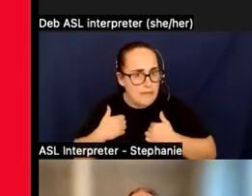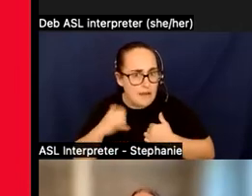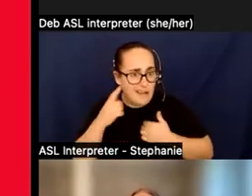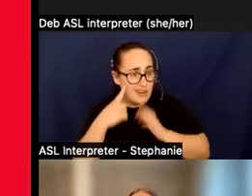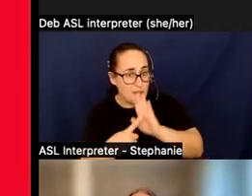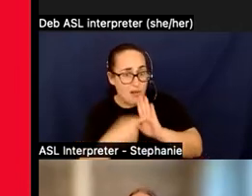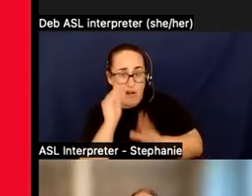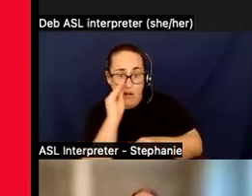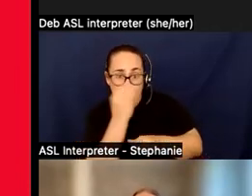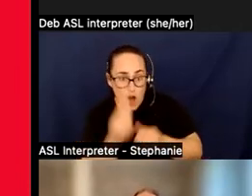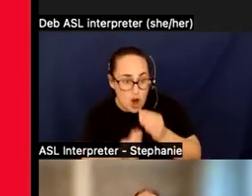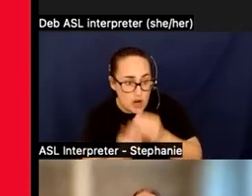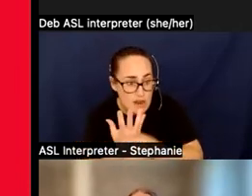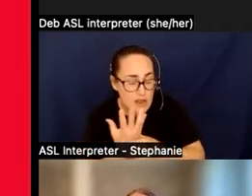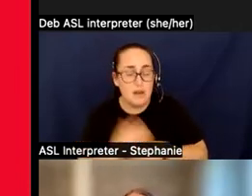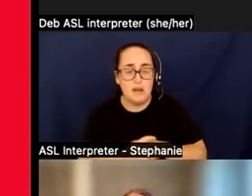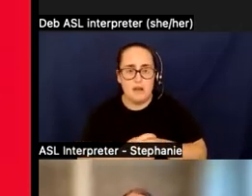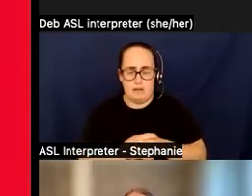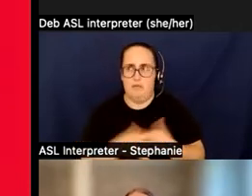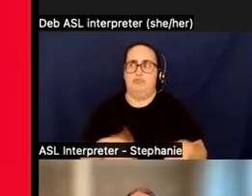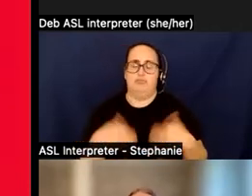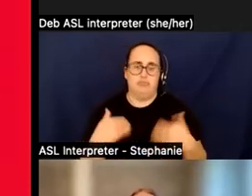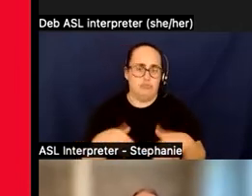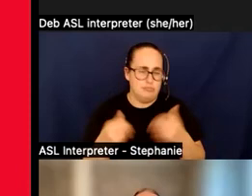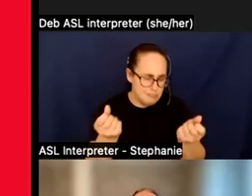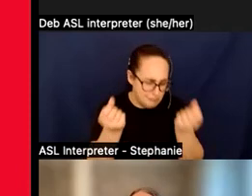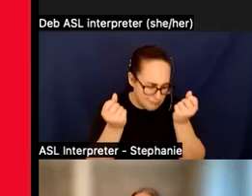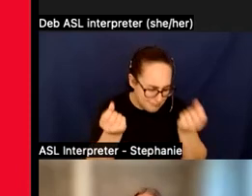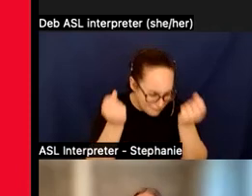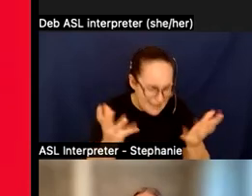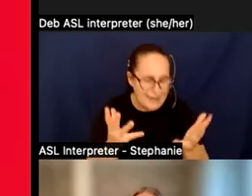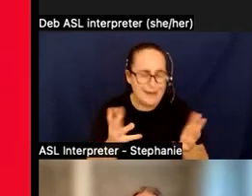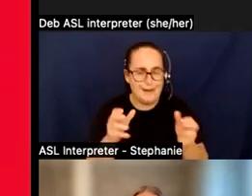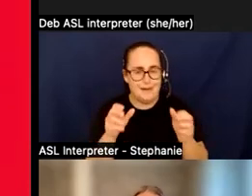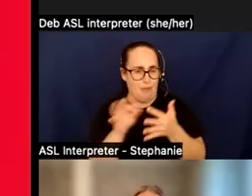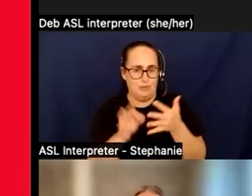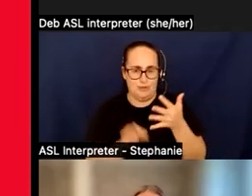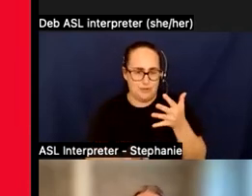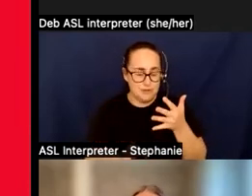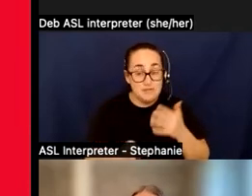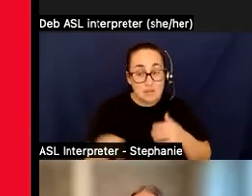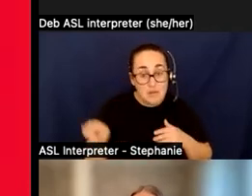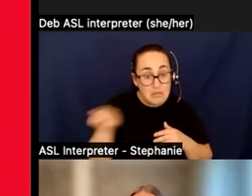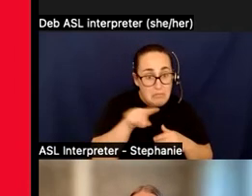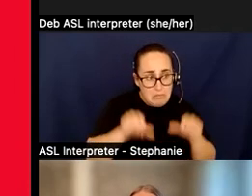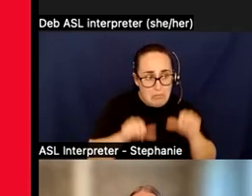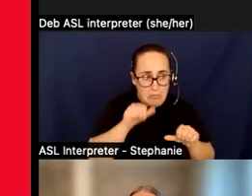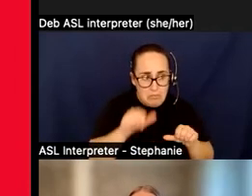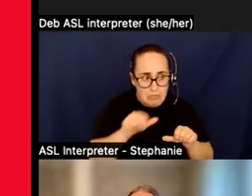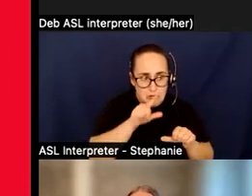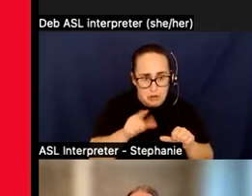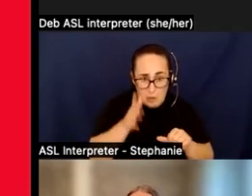if you have any questions about if your project is eligible or not, just give me a shout.